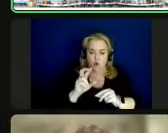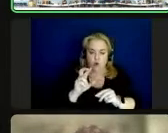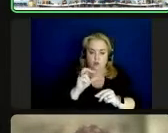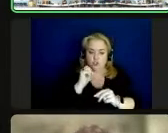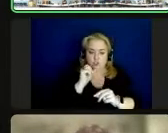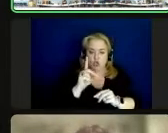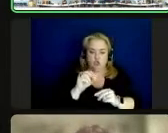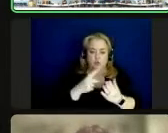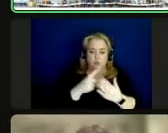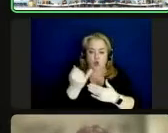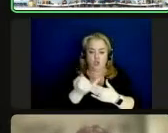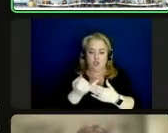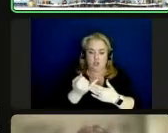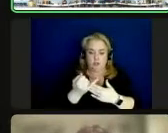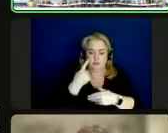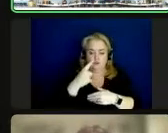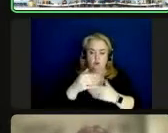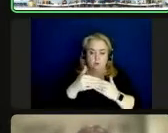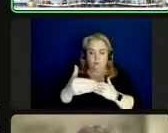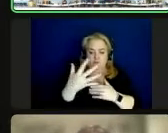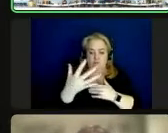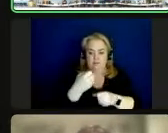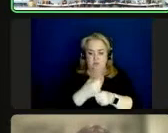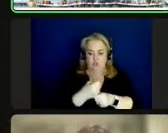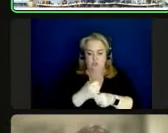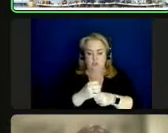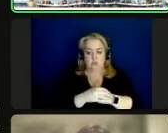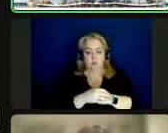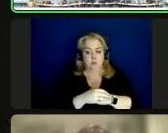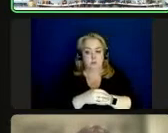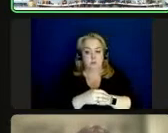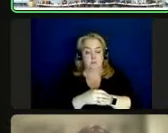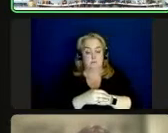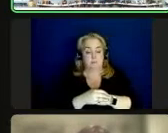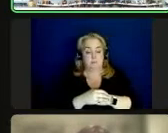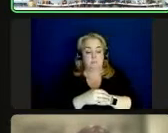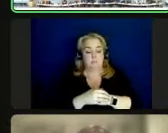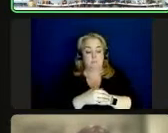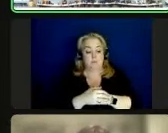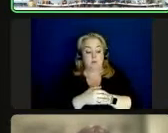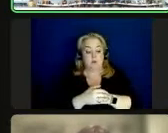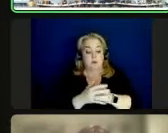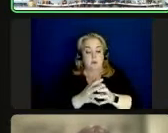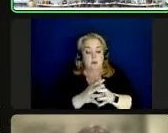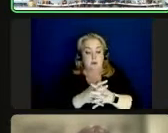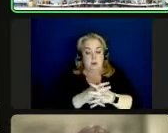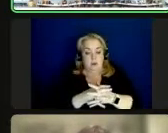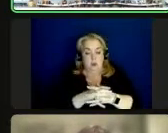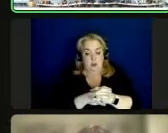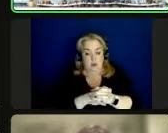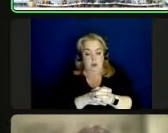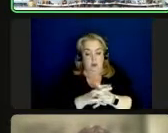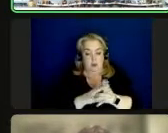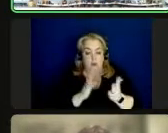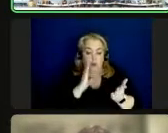ARE WE LKING AT LAYING OFF